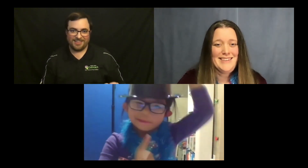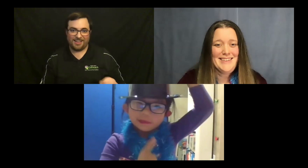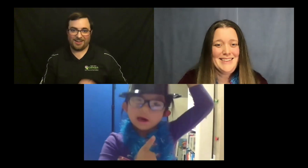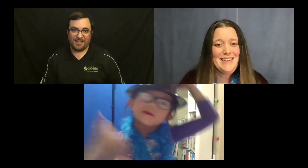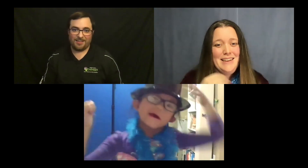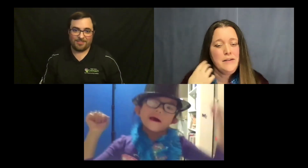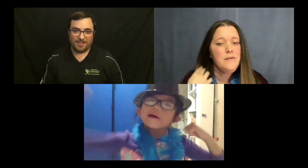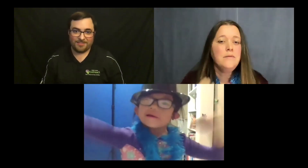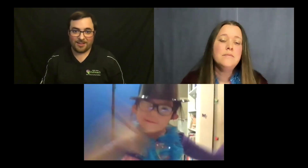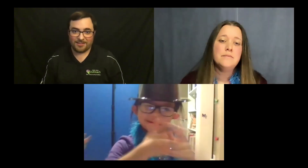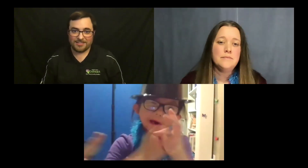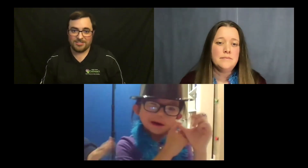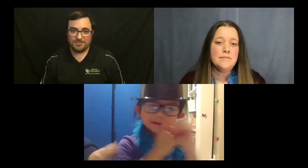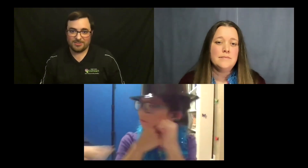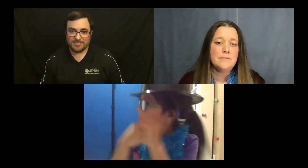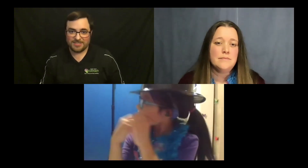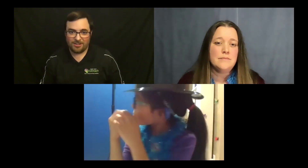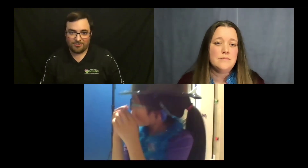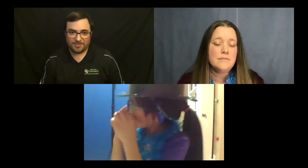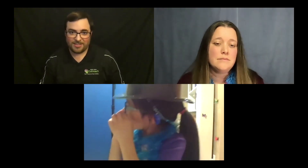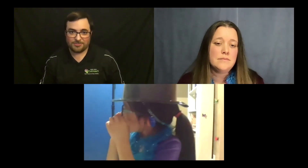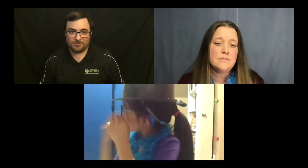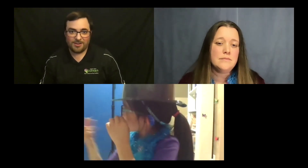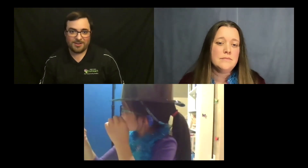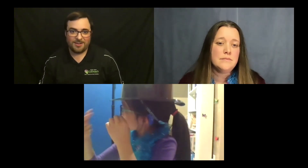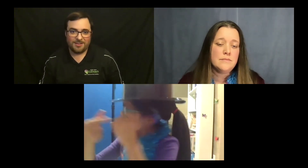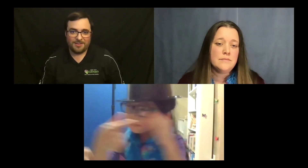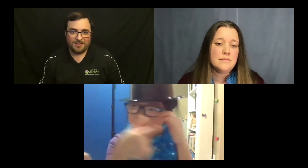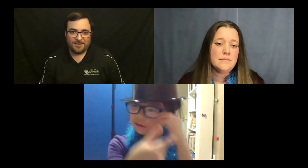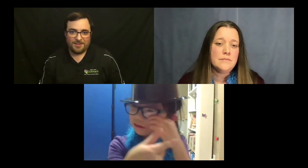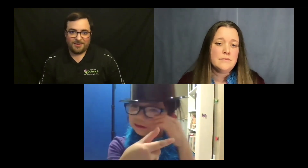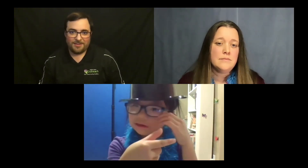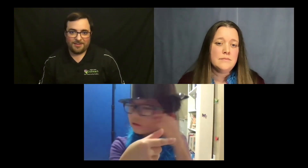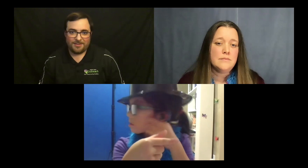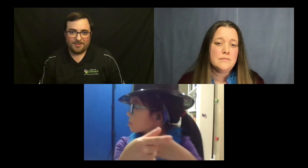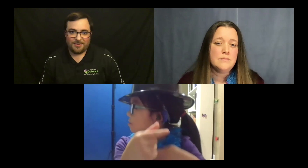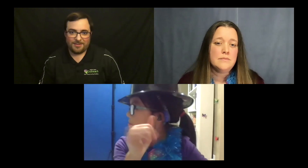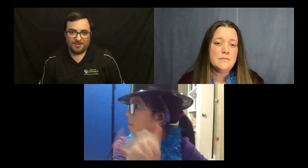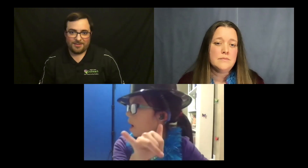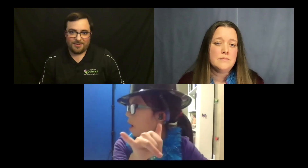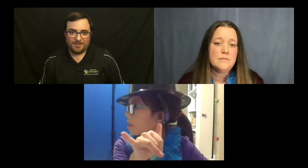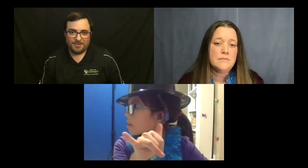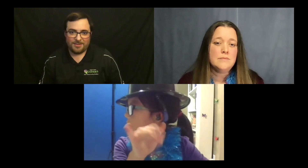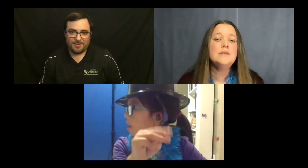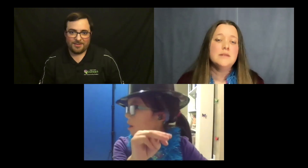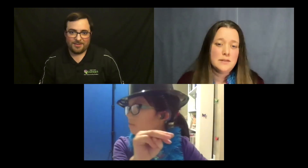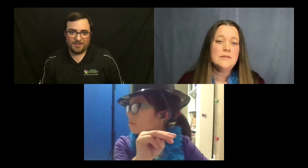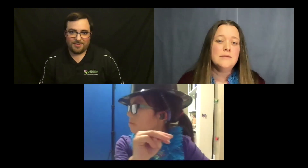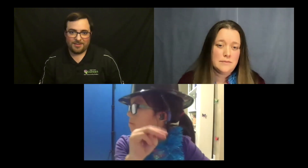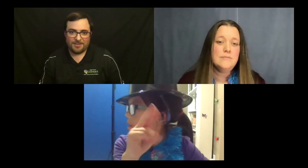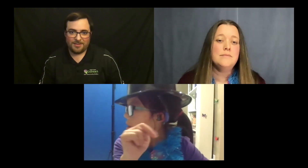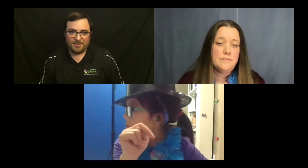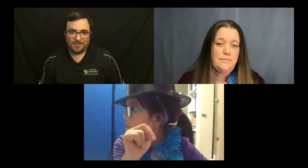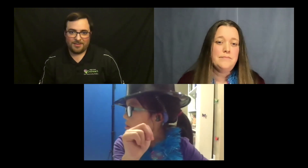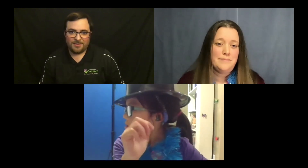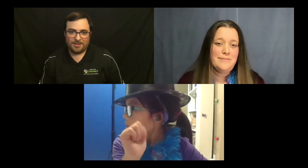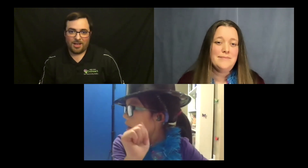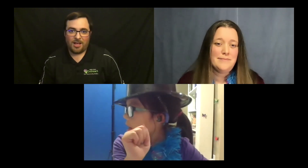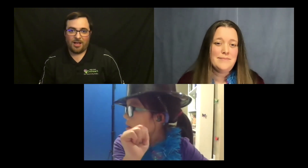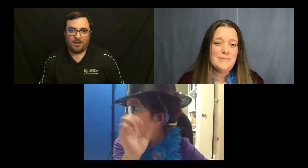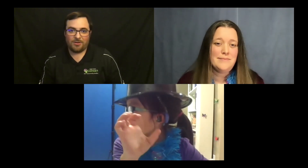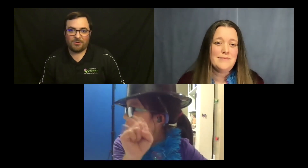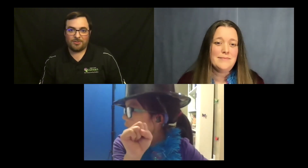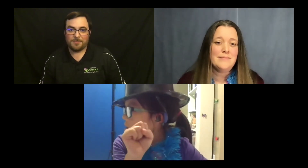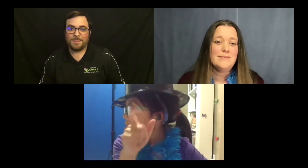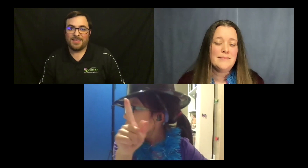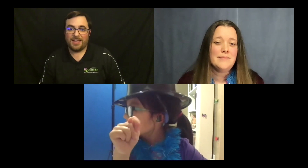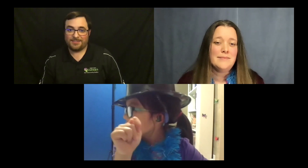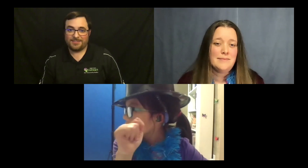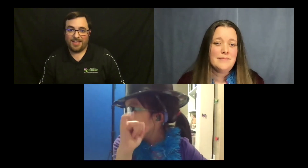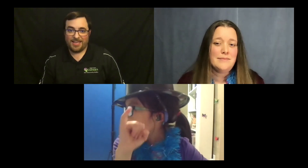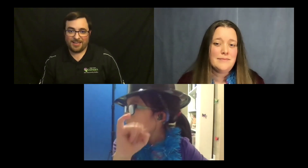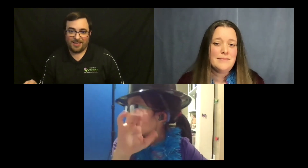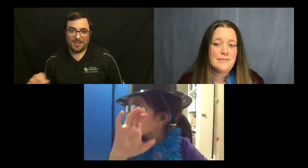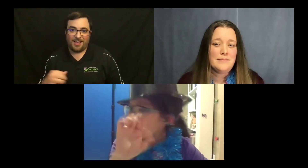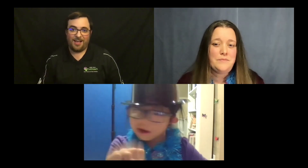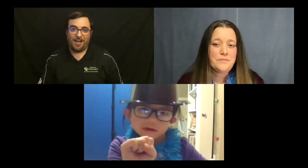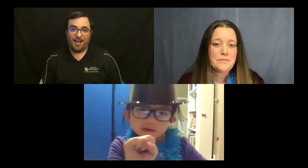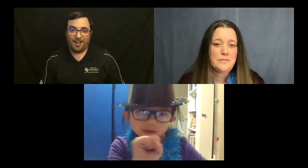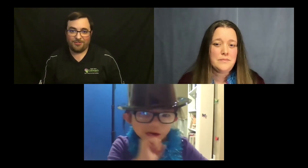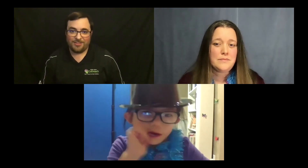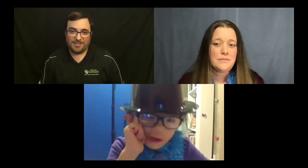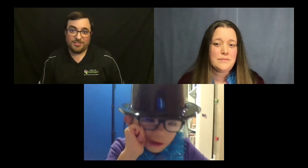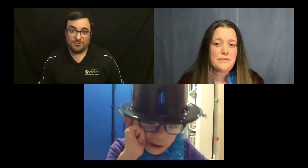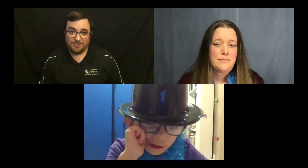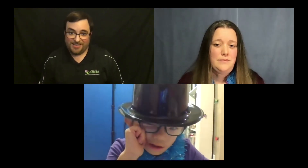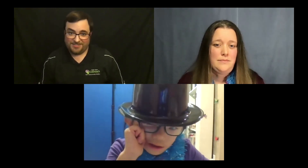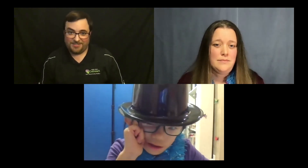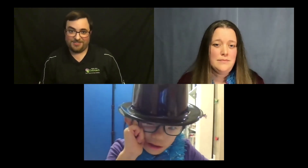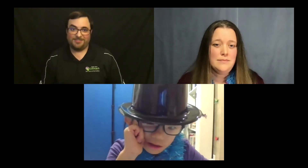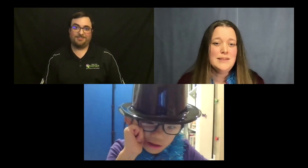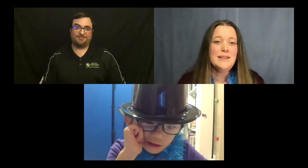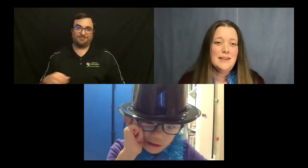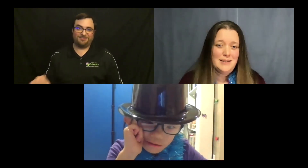I like to do things myself. I like to run. I really like to do gymnastics!